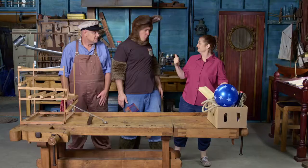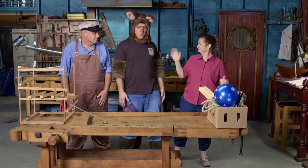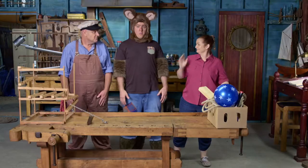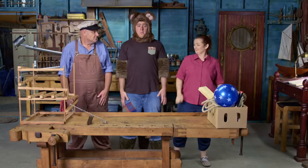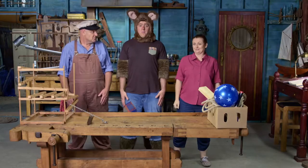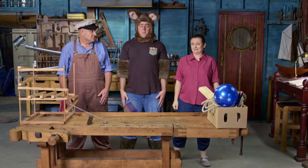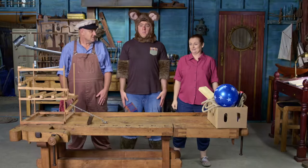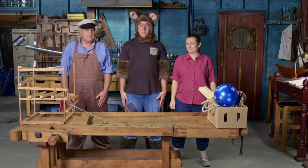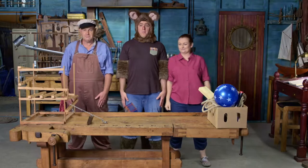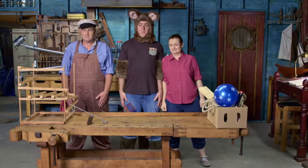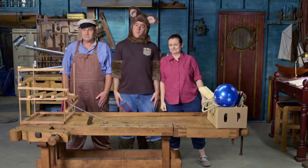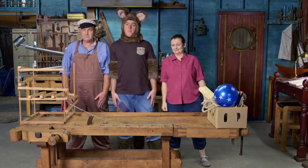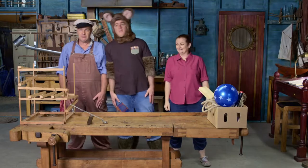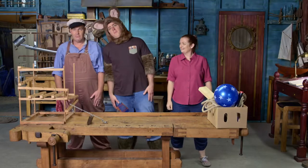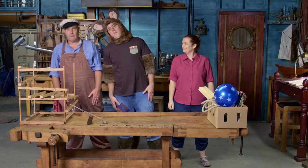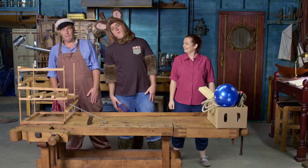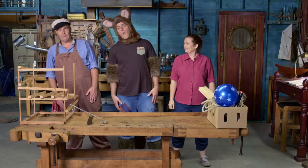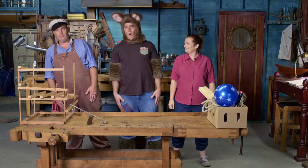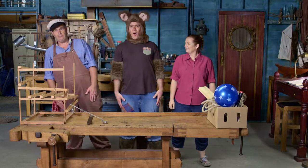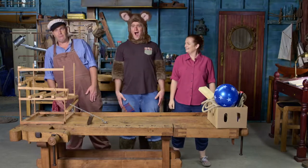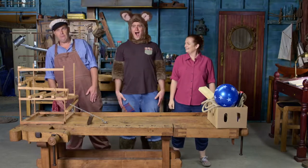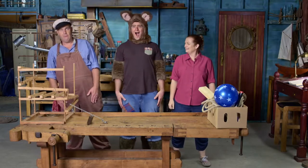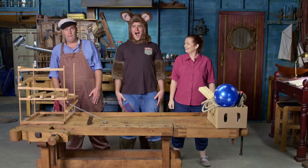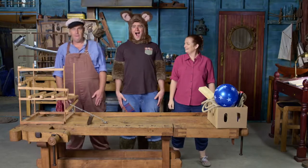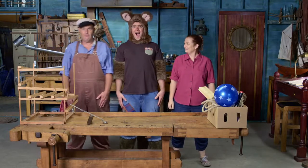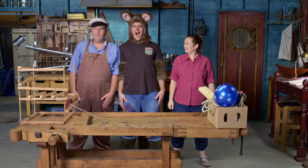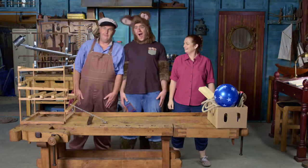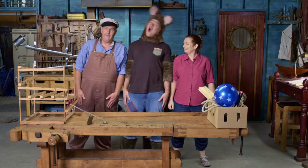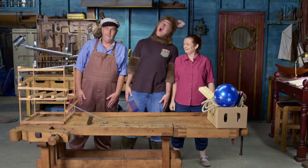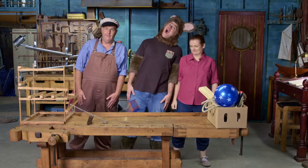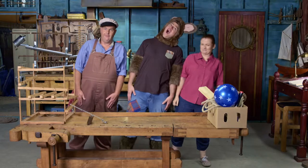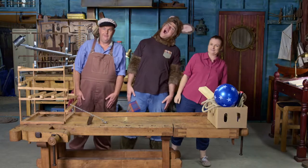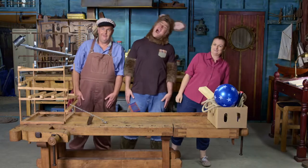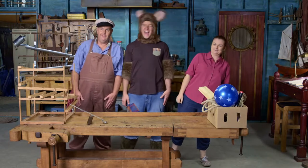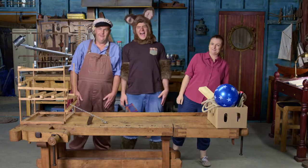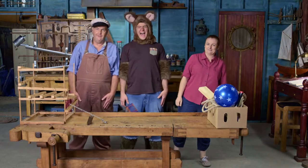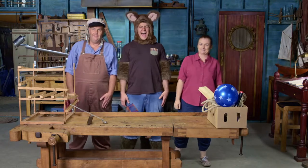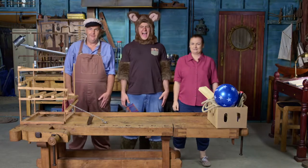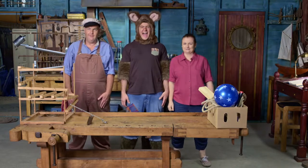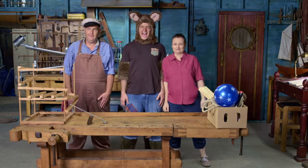OK. Boop! Oh. Oh. Oh! Oh. Ooh!